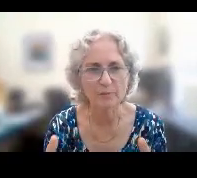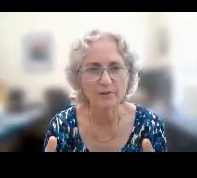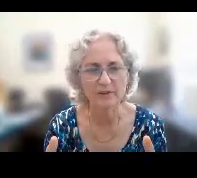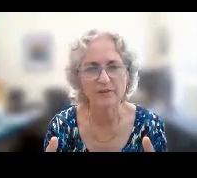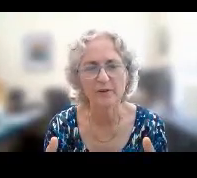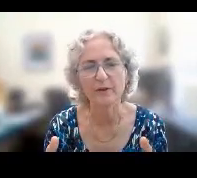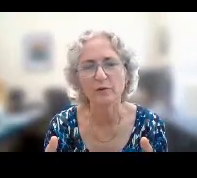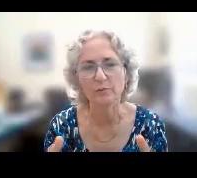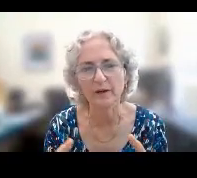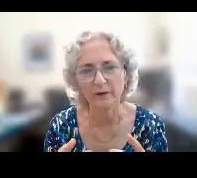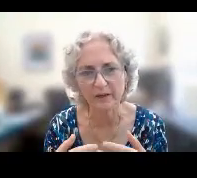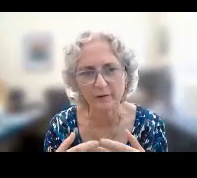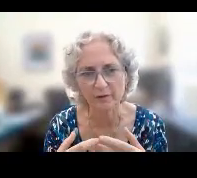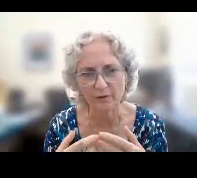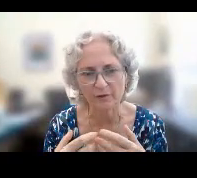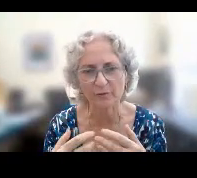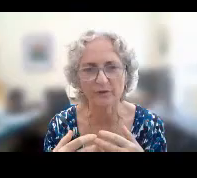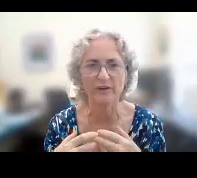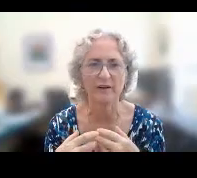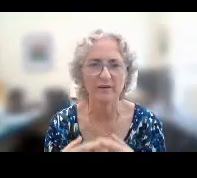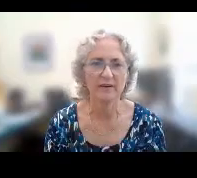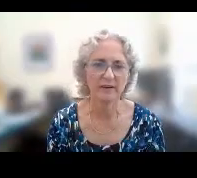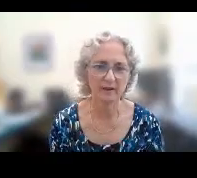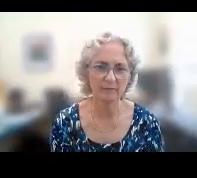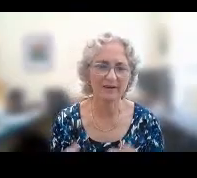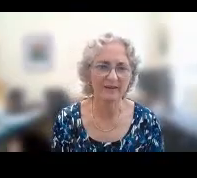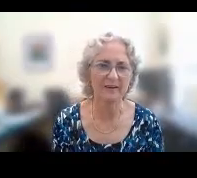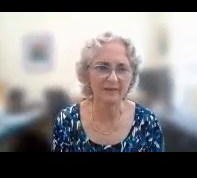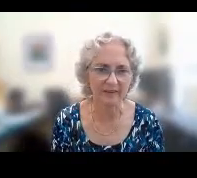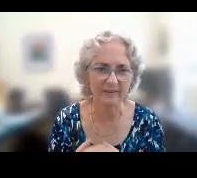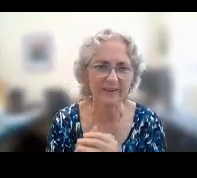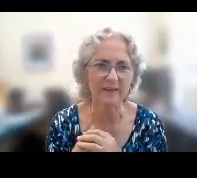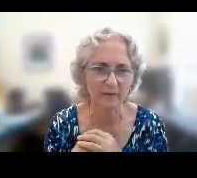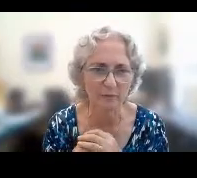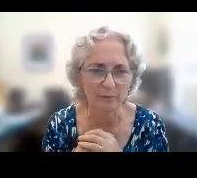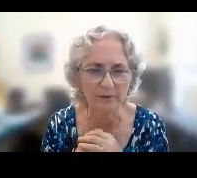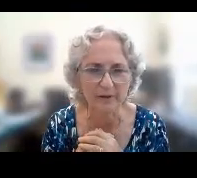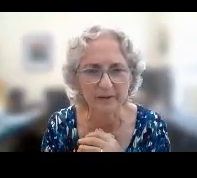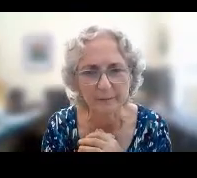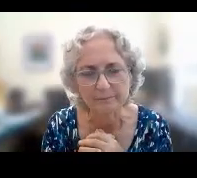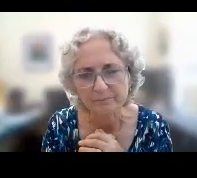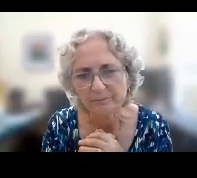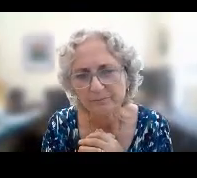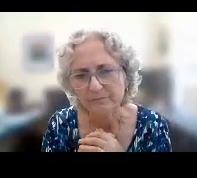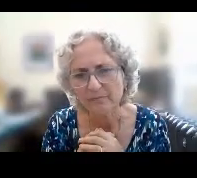contributing to something called bio aerosols, which are in the air that we breathe in.